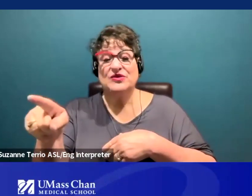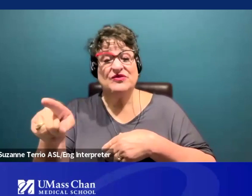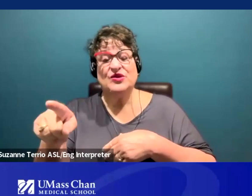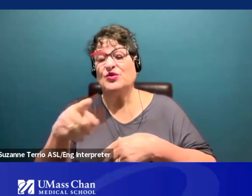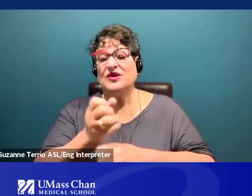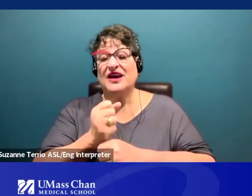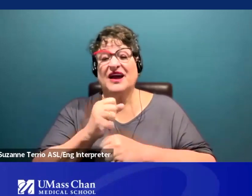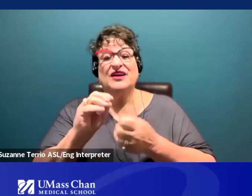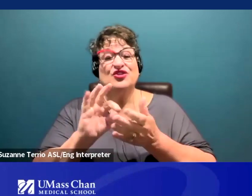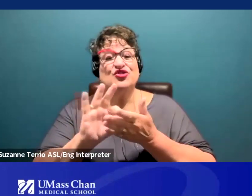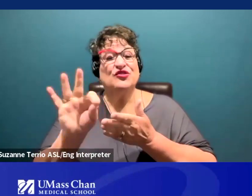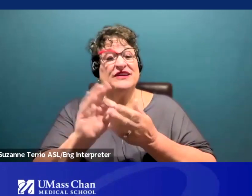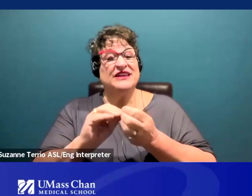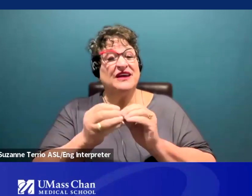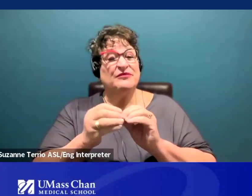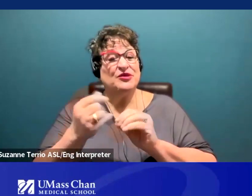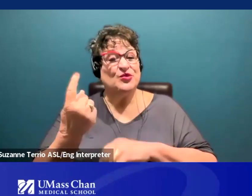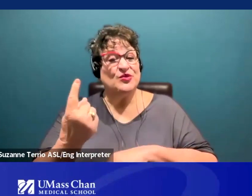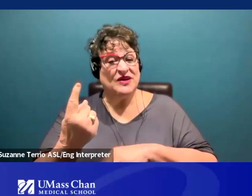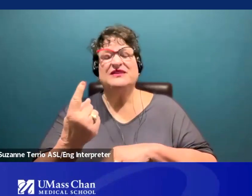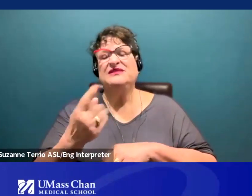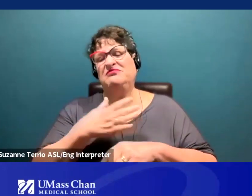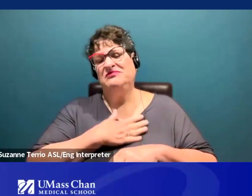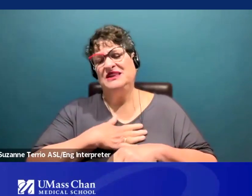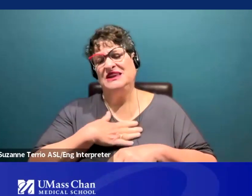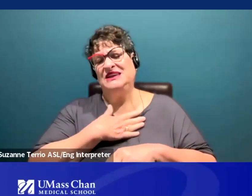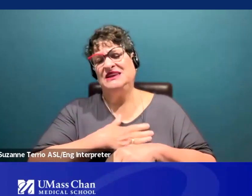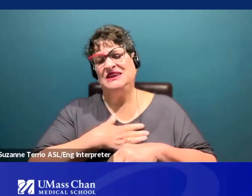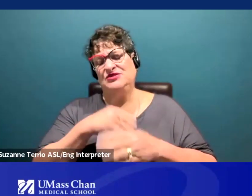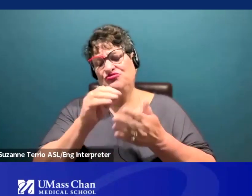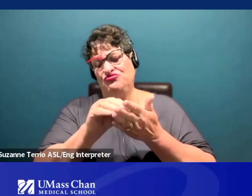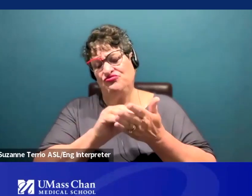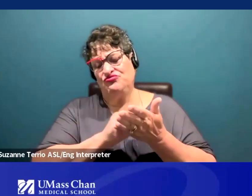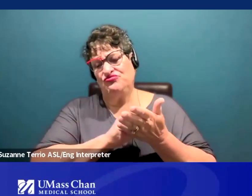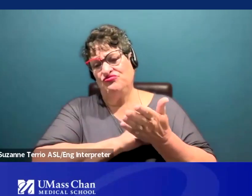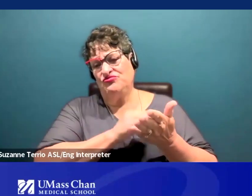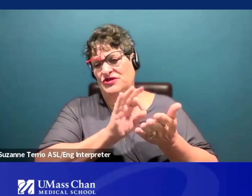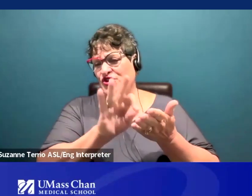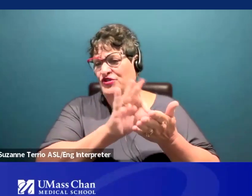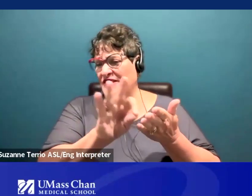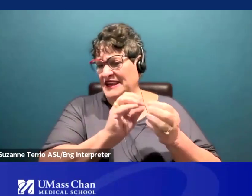please complete survey number two. We really do want to